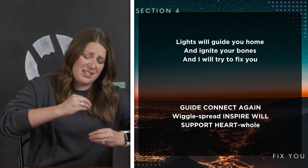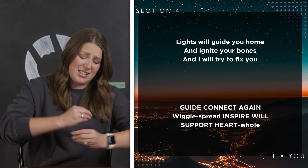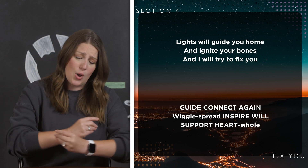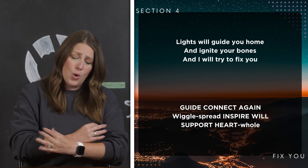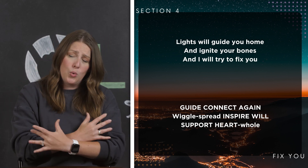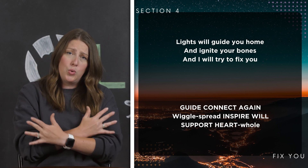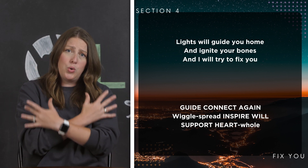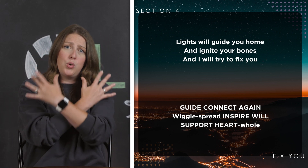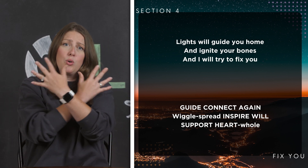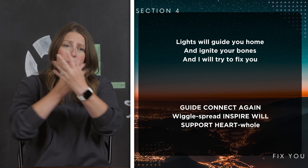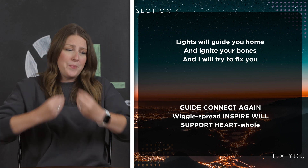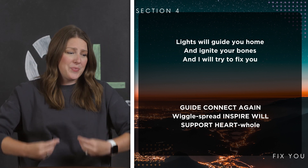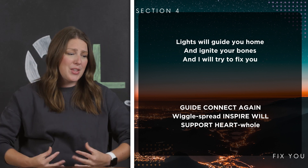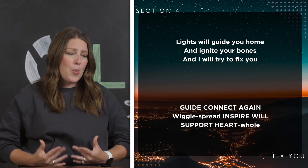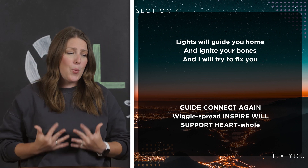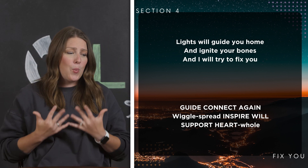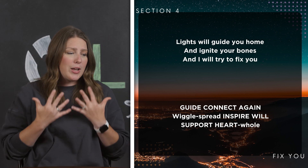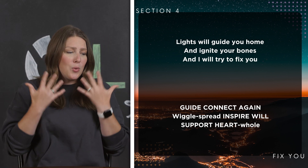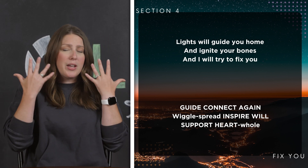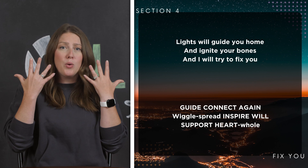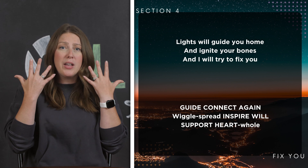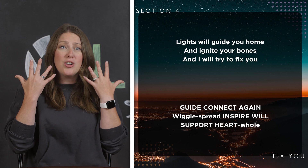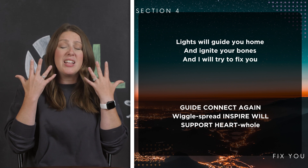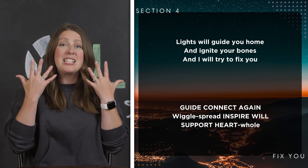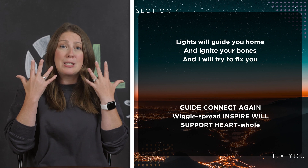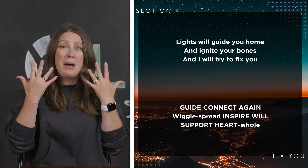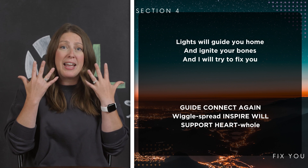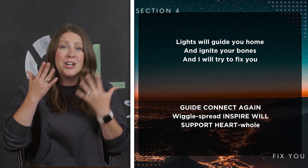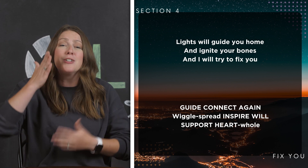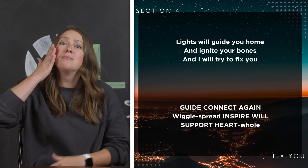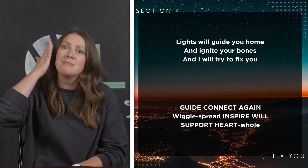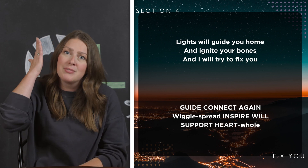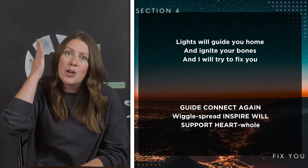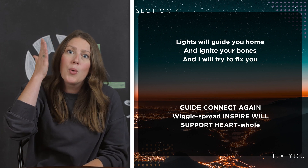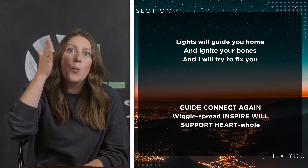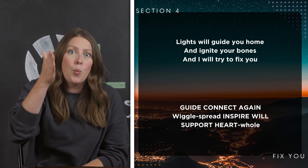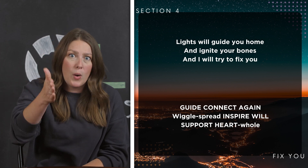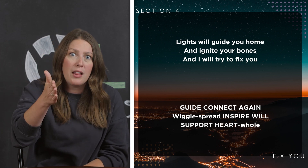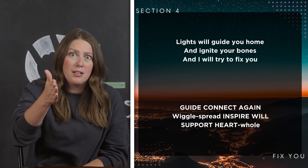This wiggle, wiggle, wiggle, inspire will.